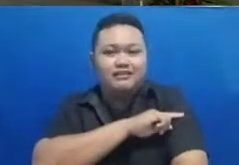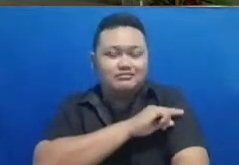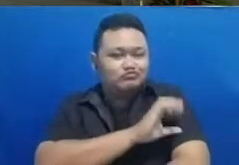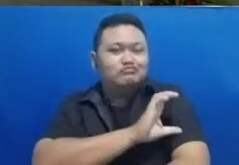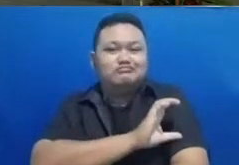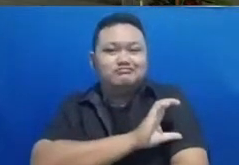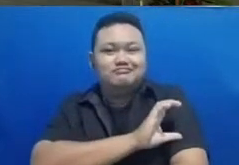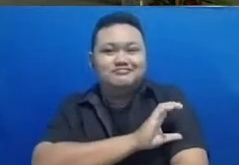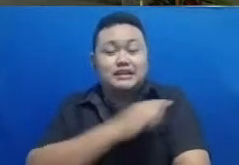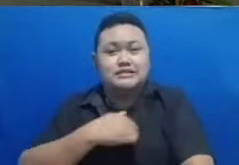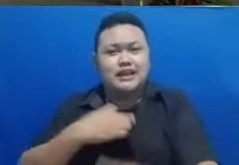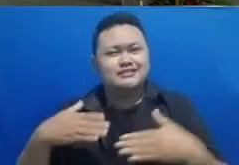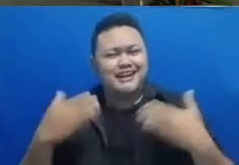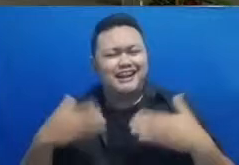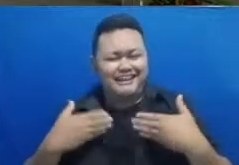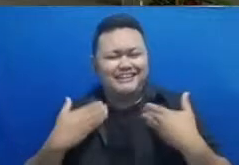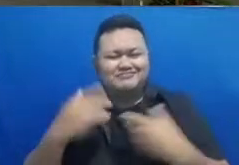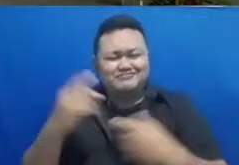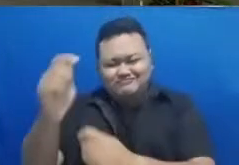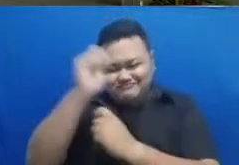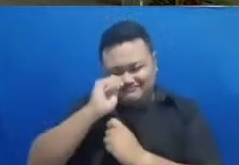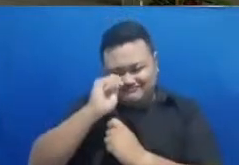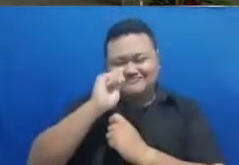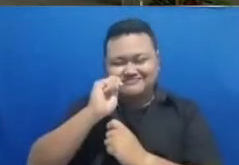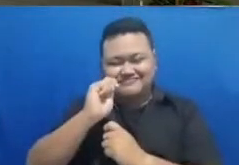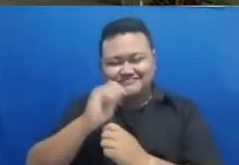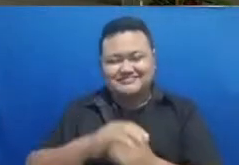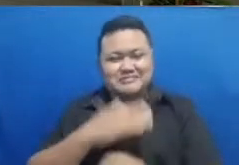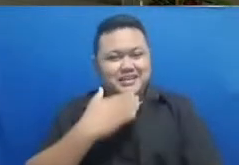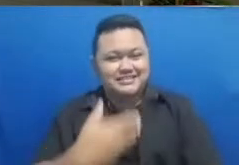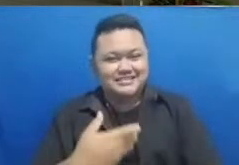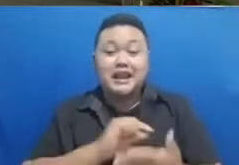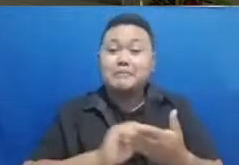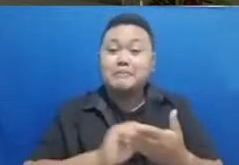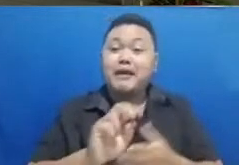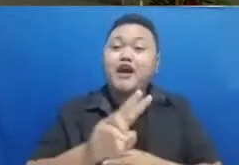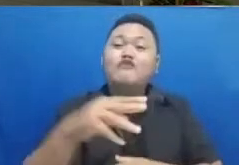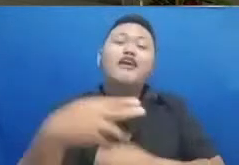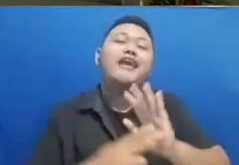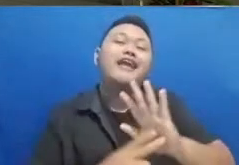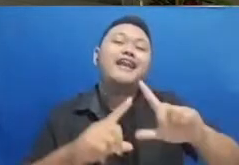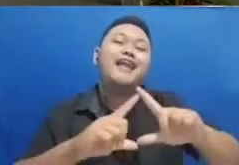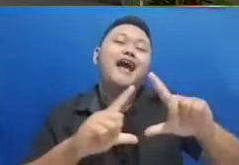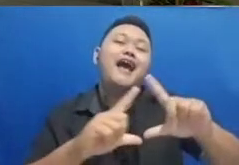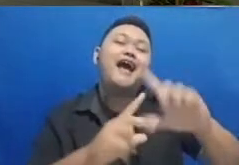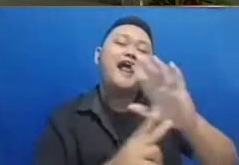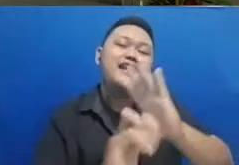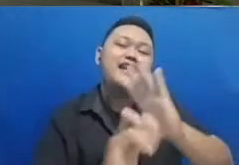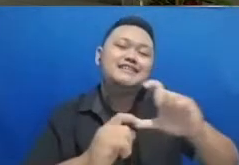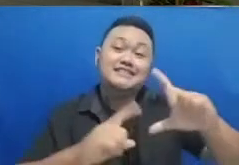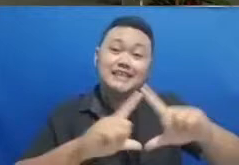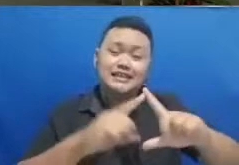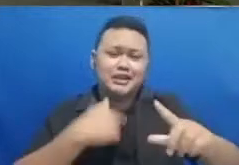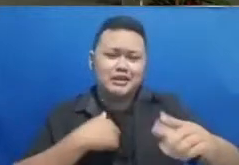afternoon, my name is Vena Annisa, I will guide you for 6 lessons